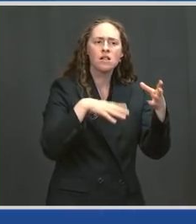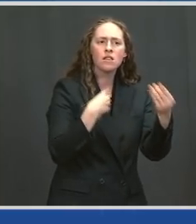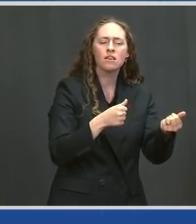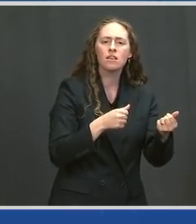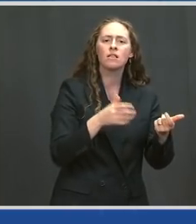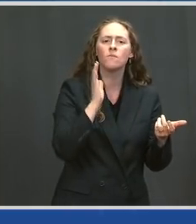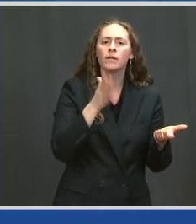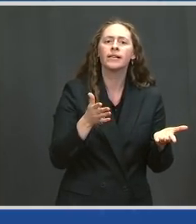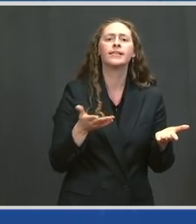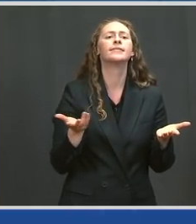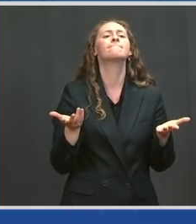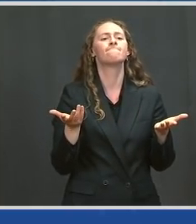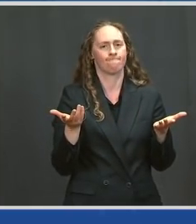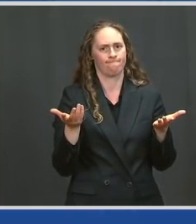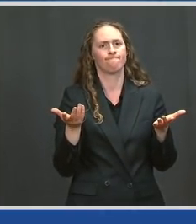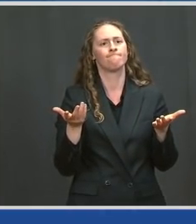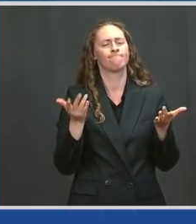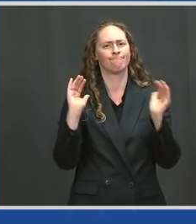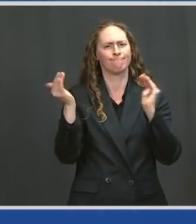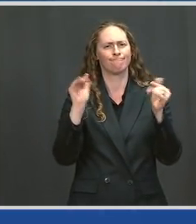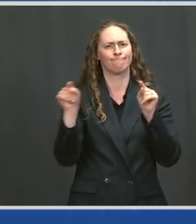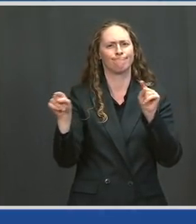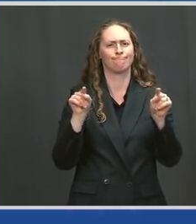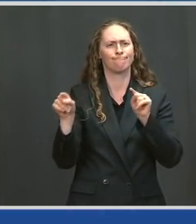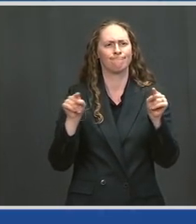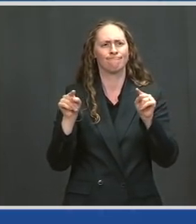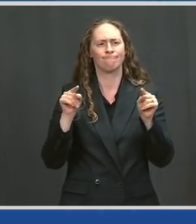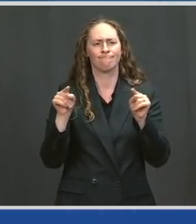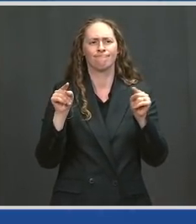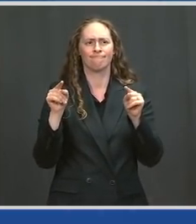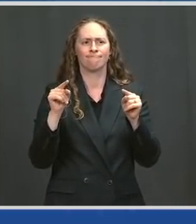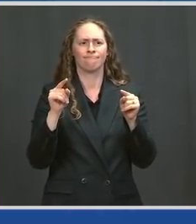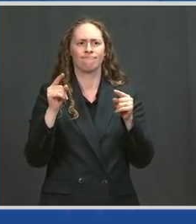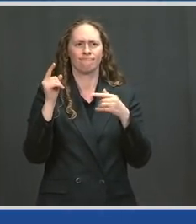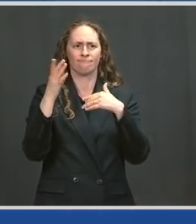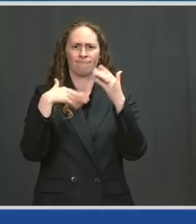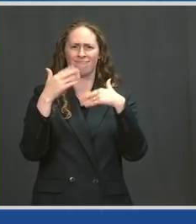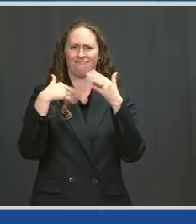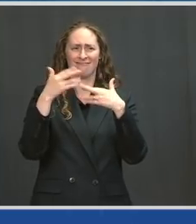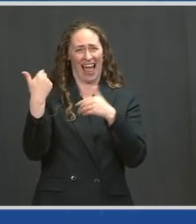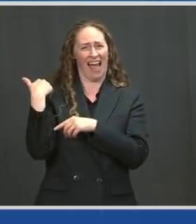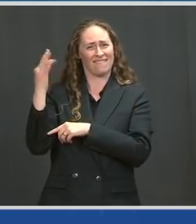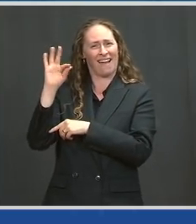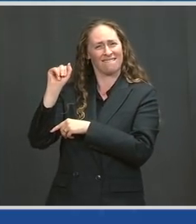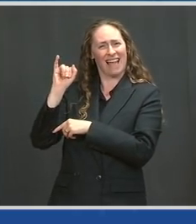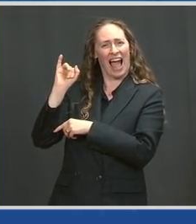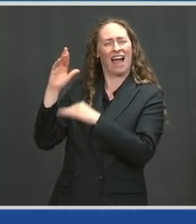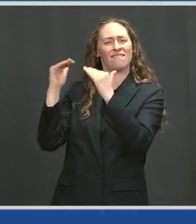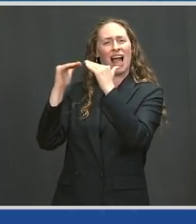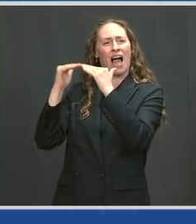Lower today, that's wrong, and we're committing to changing that.